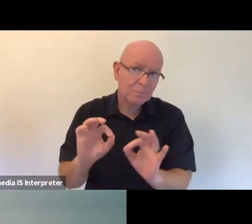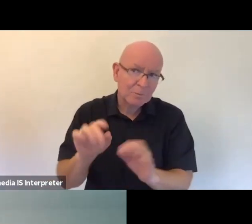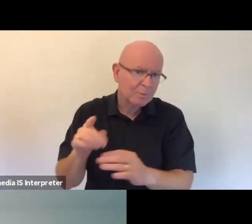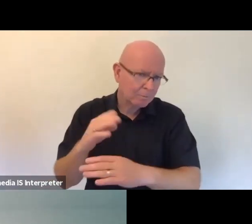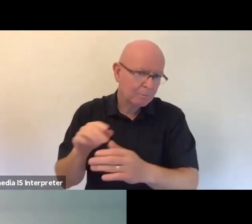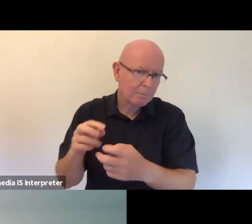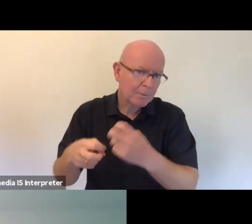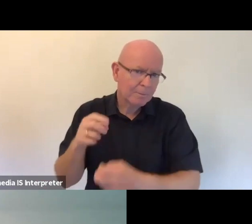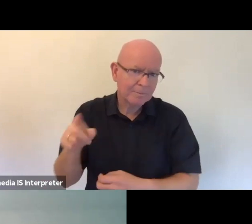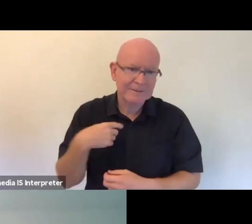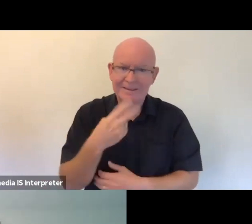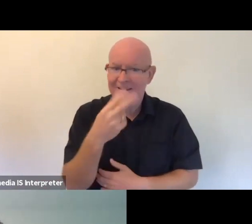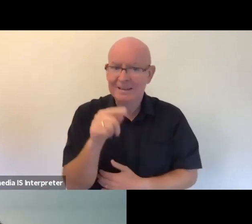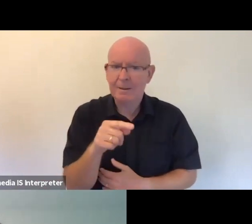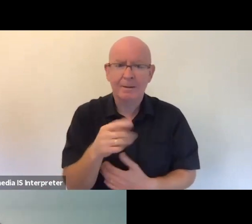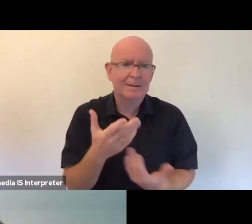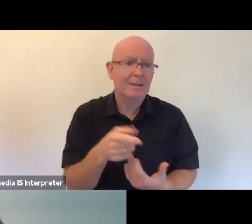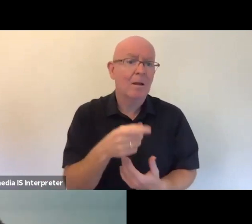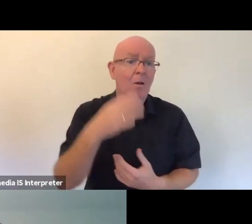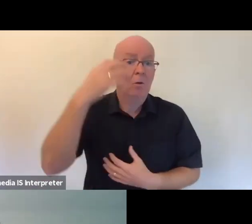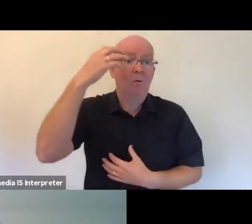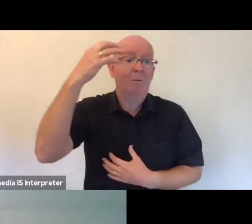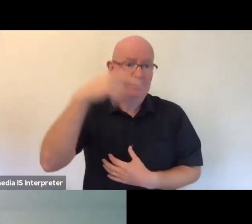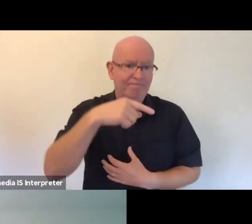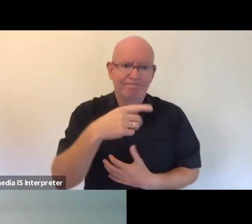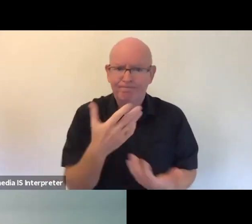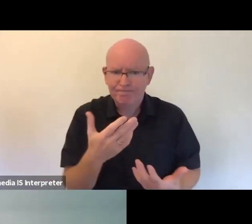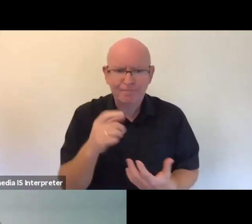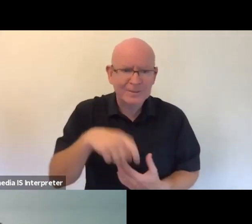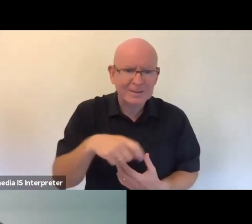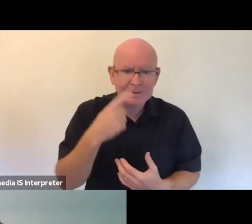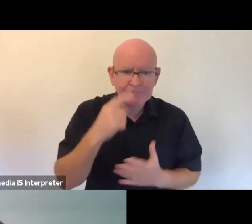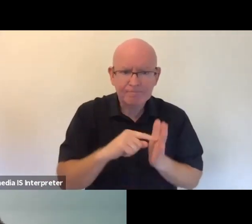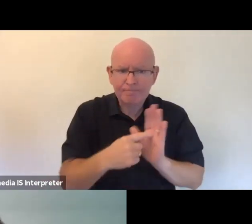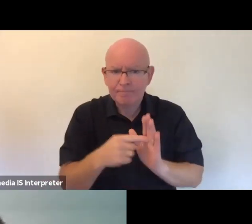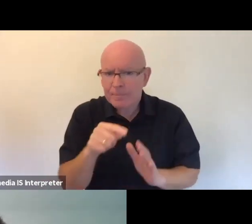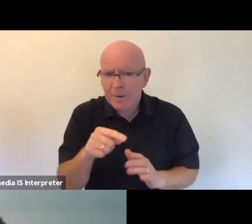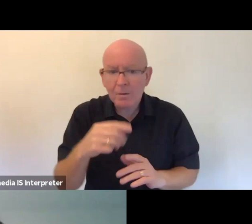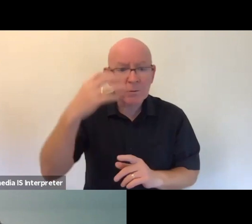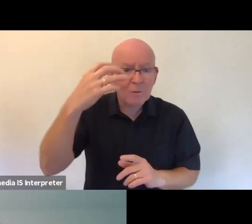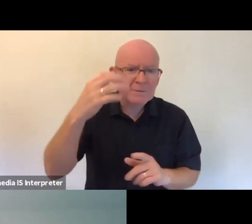But in addition to that they got in the team people responsible to provide the ID,